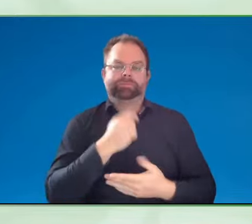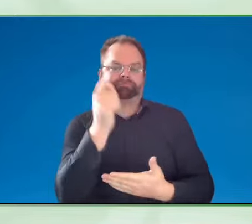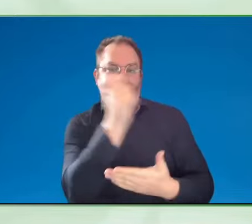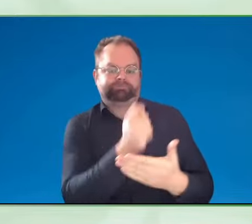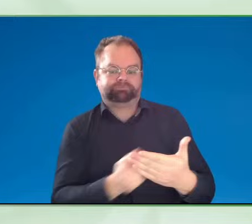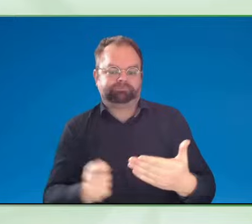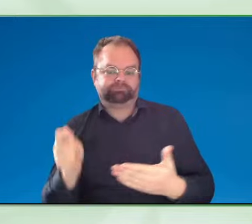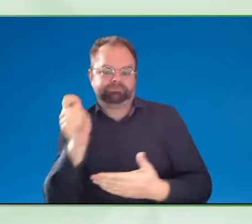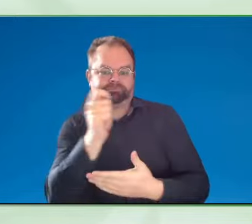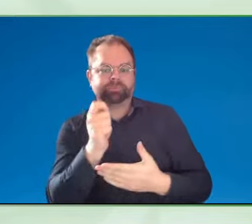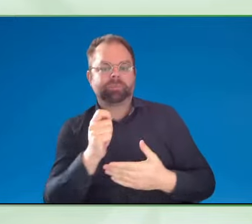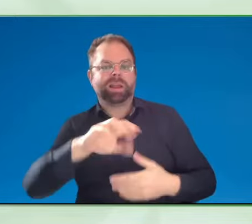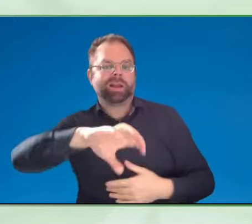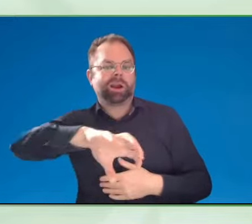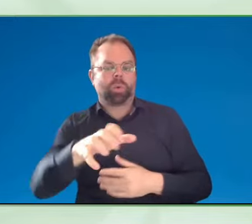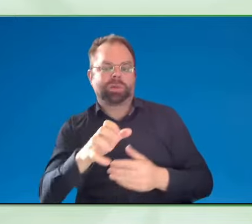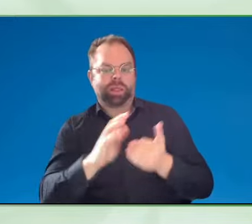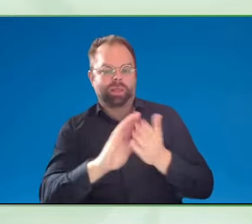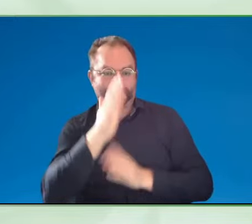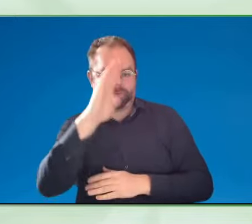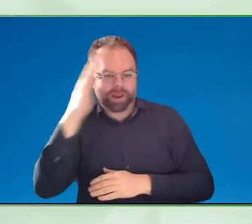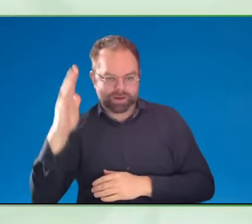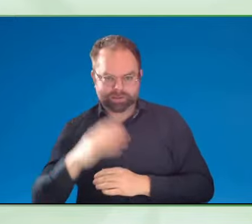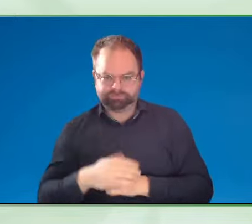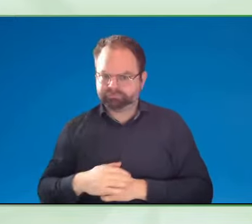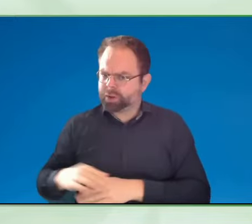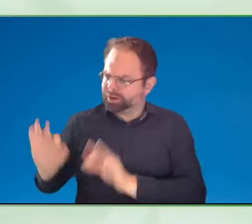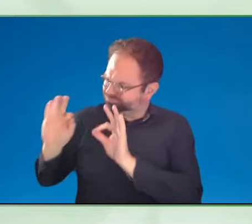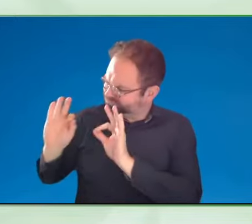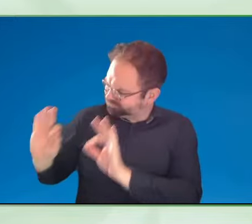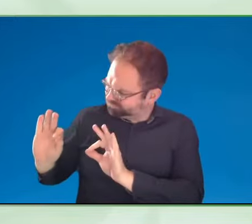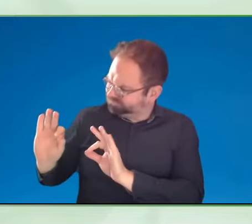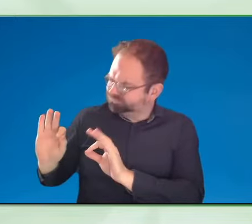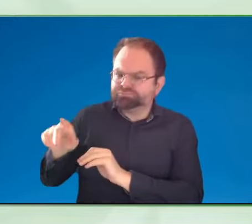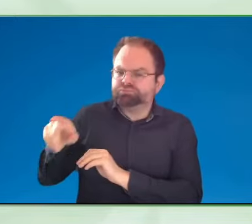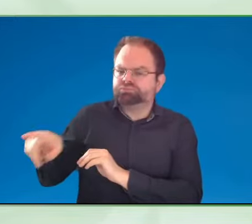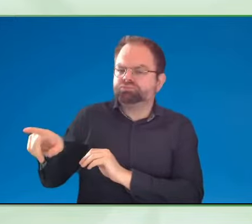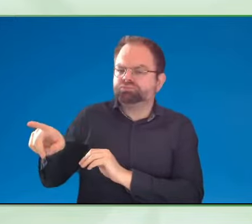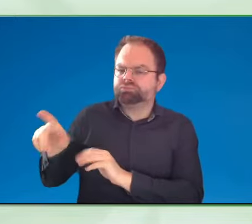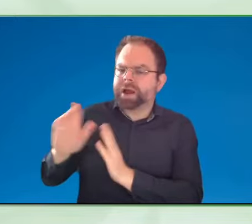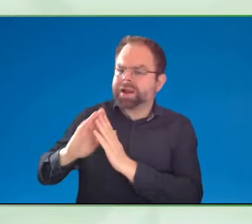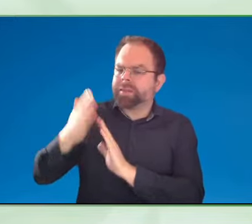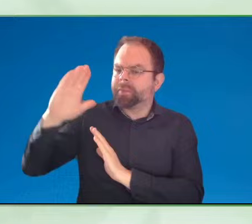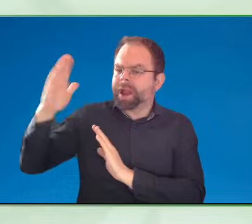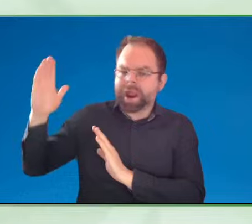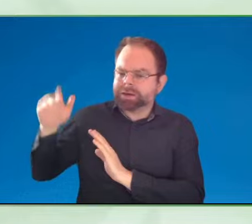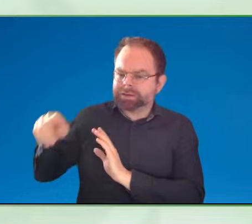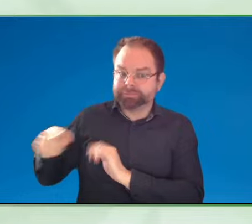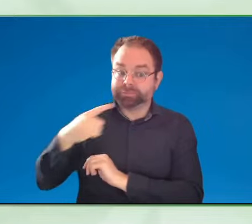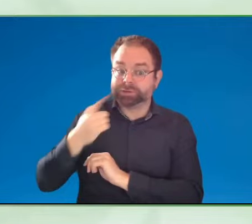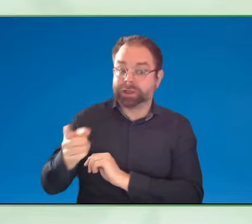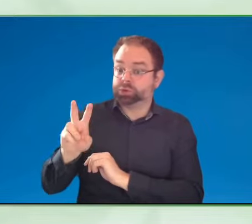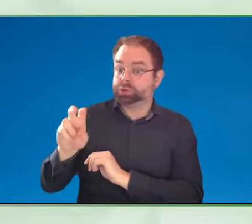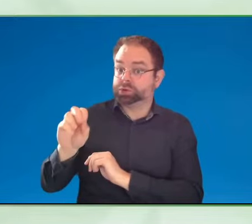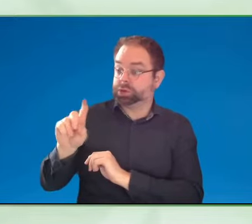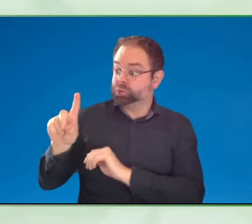So first start I didn't have any degree in this field at all.